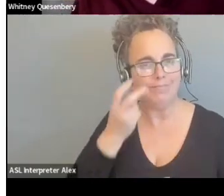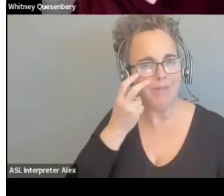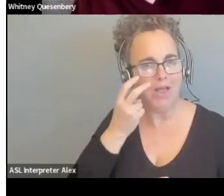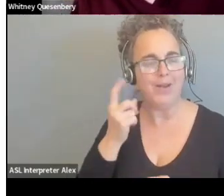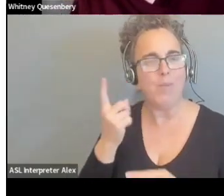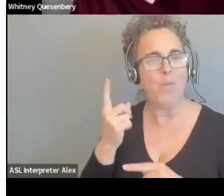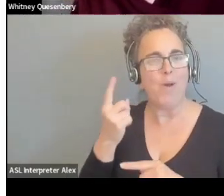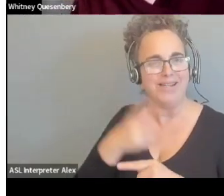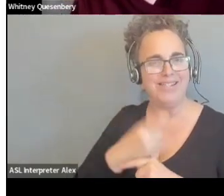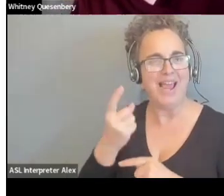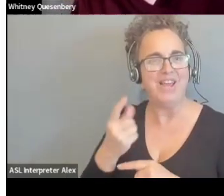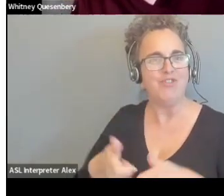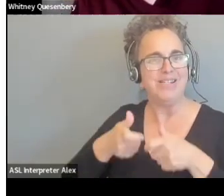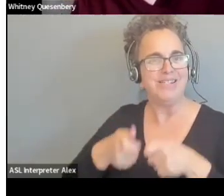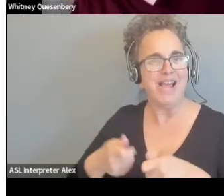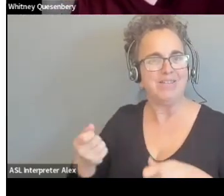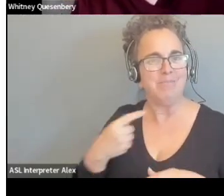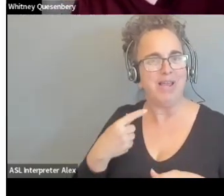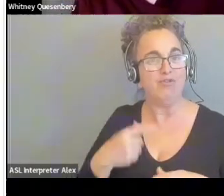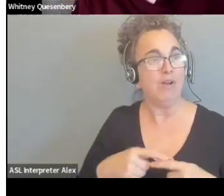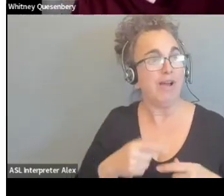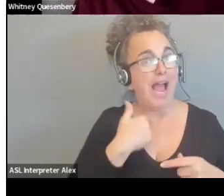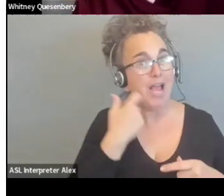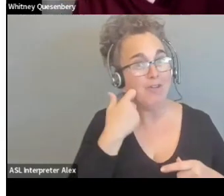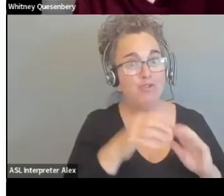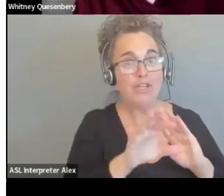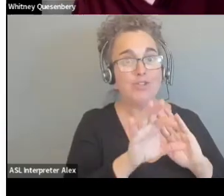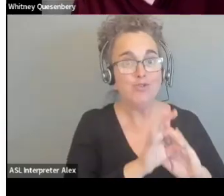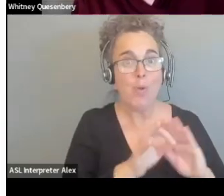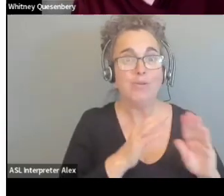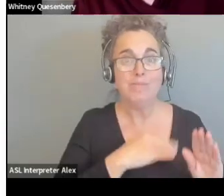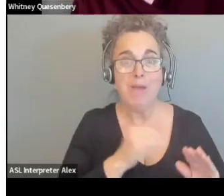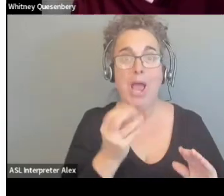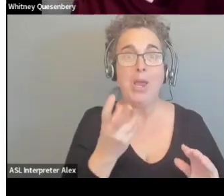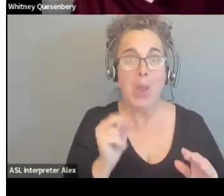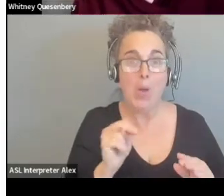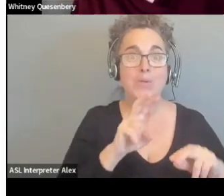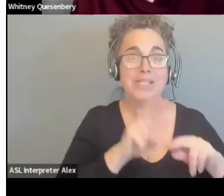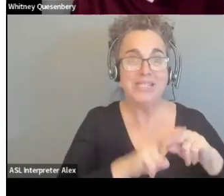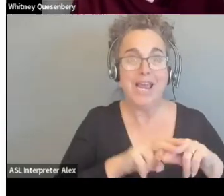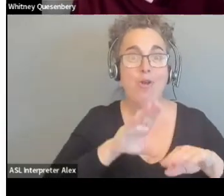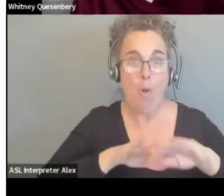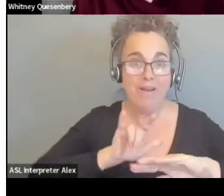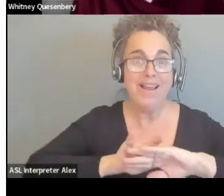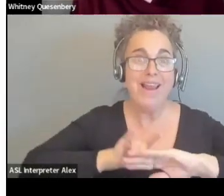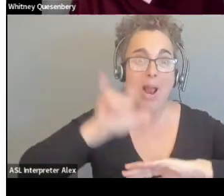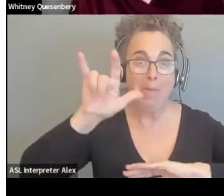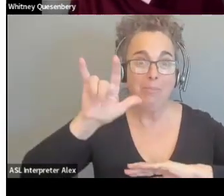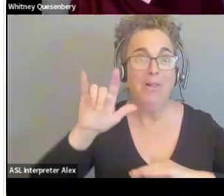and she said, I just chose my own seat on an airplane. This was in the days when it was